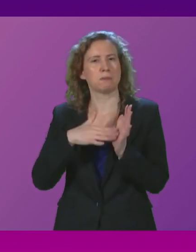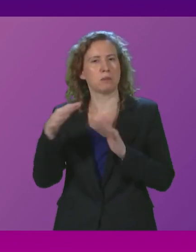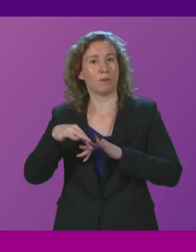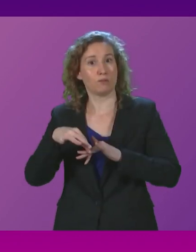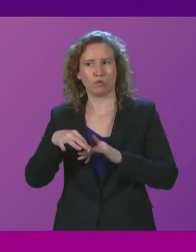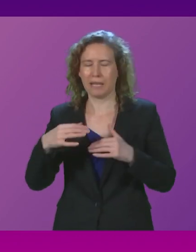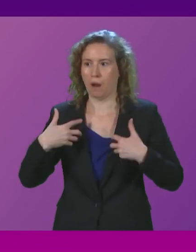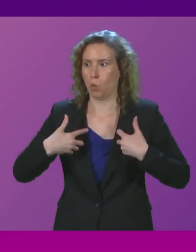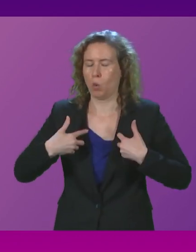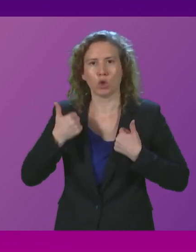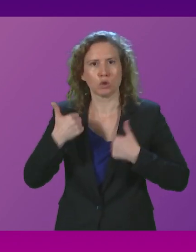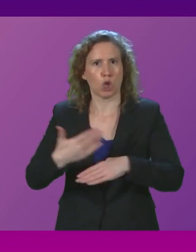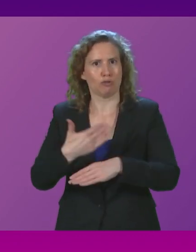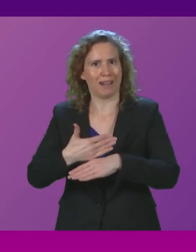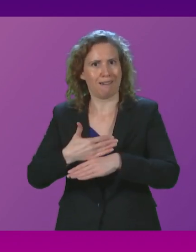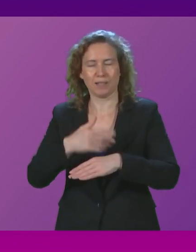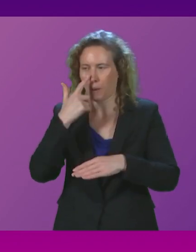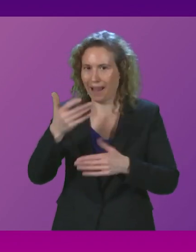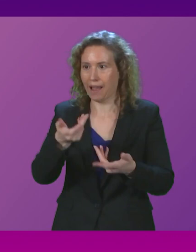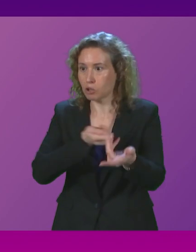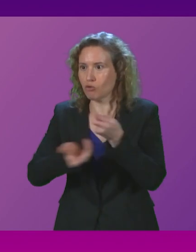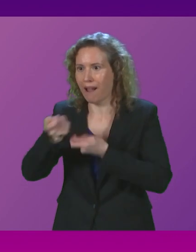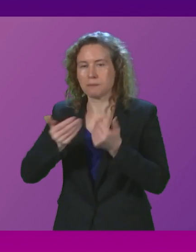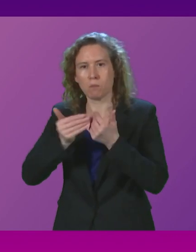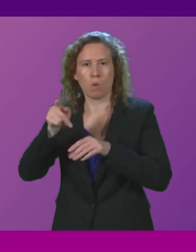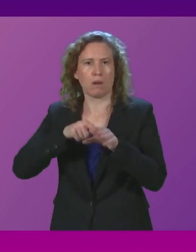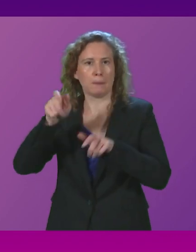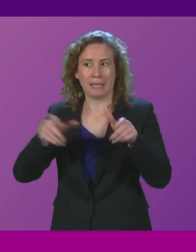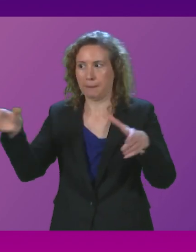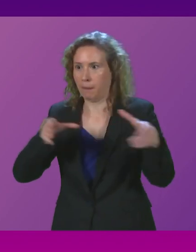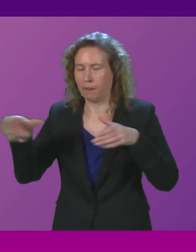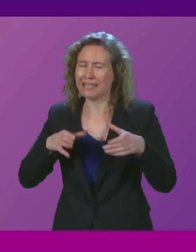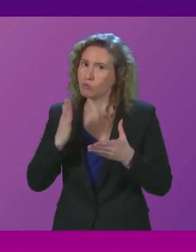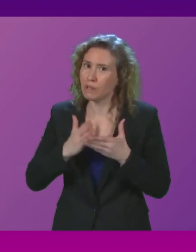to address those figures, which are being described as “extremely worrying” for nursing.